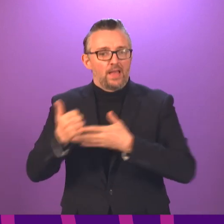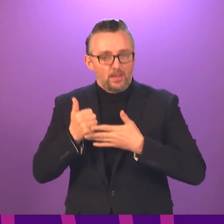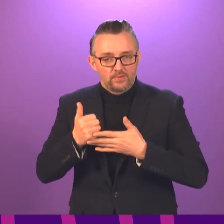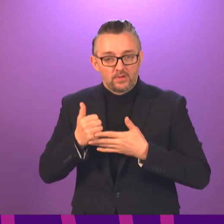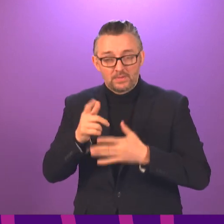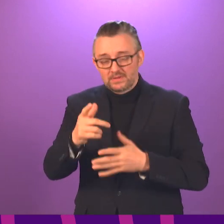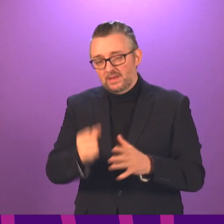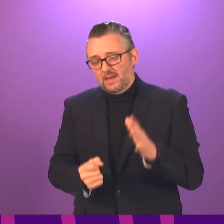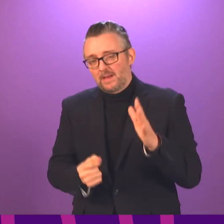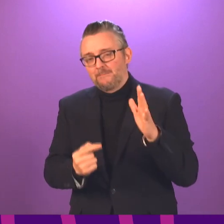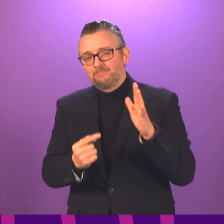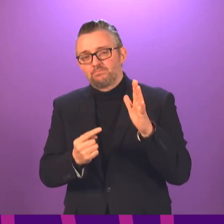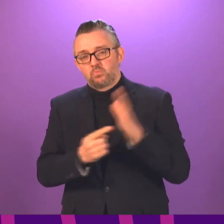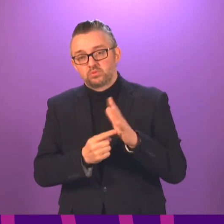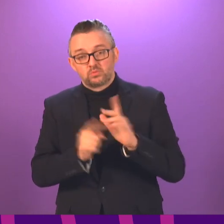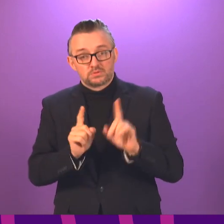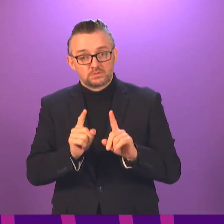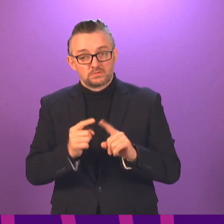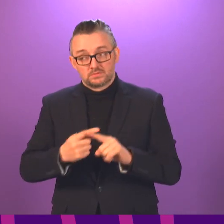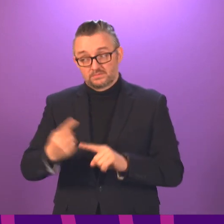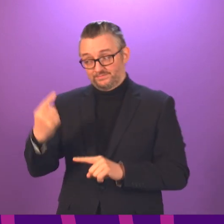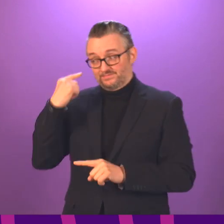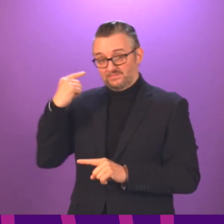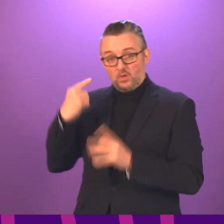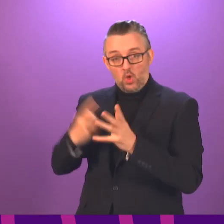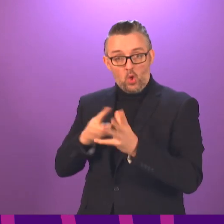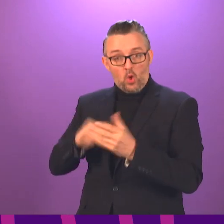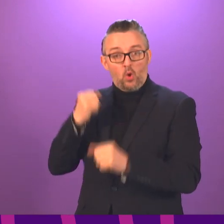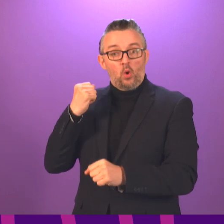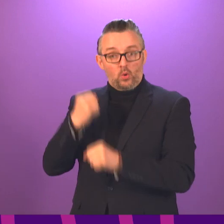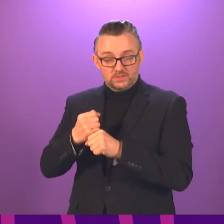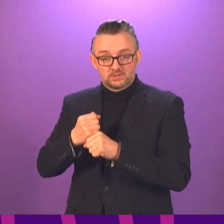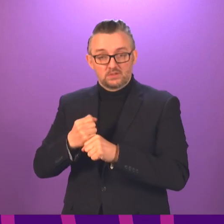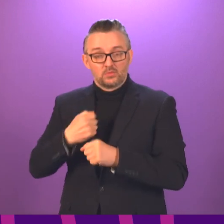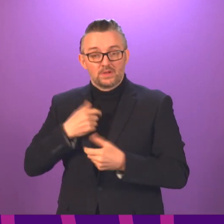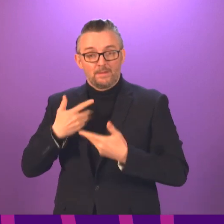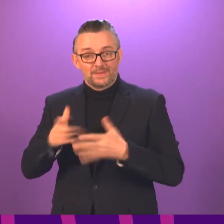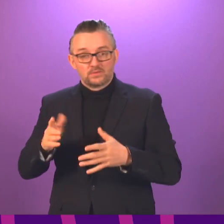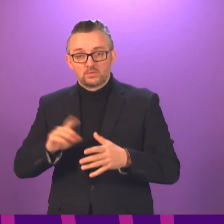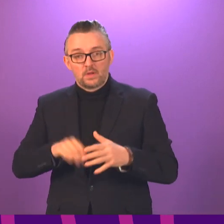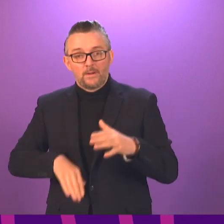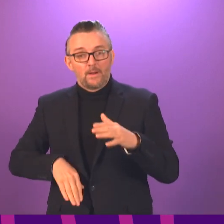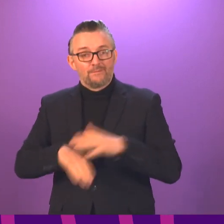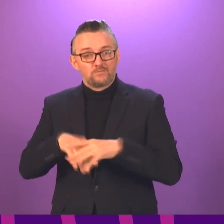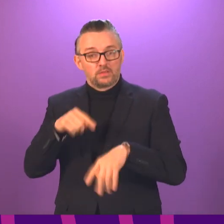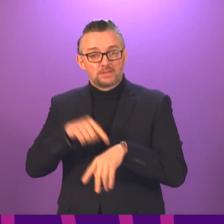The key to this, as it was last August, when we managed to support the full-time return